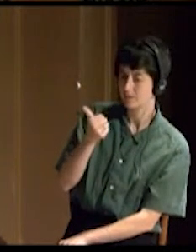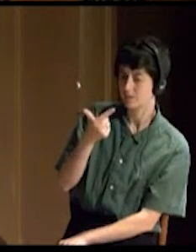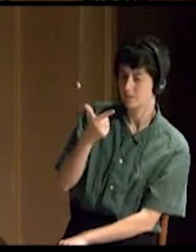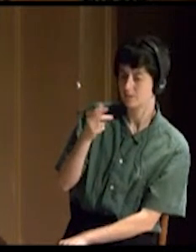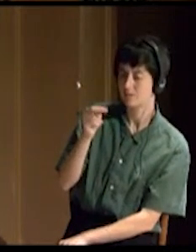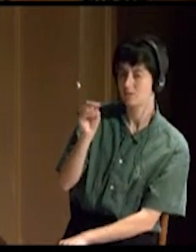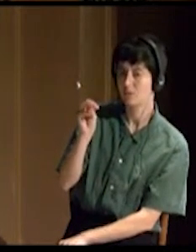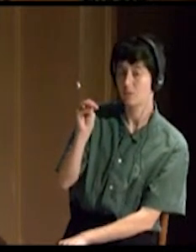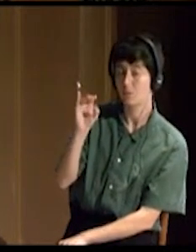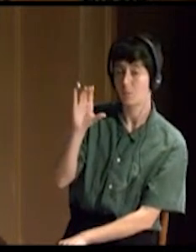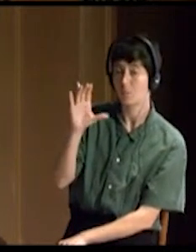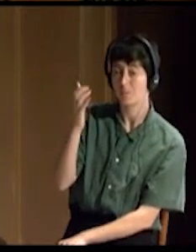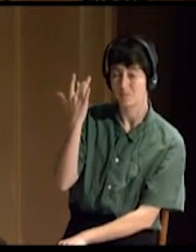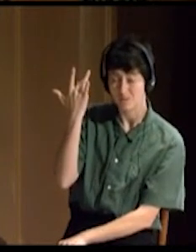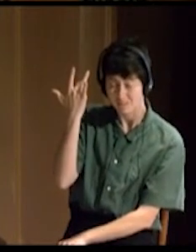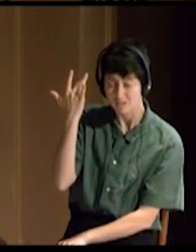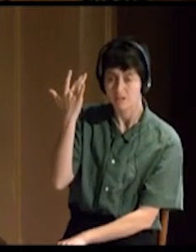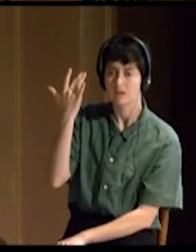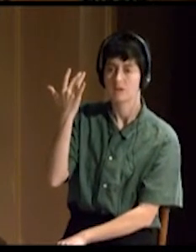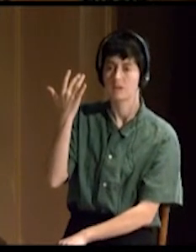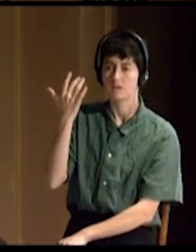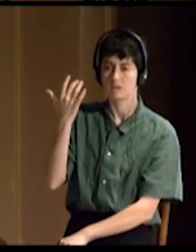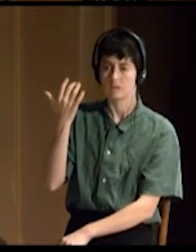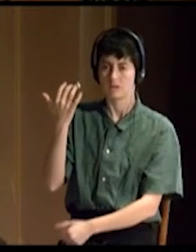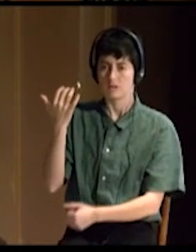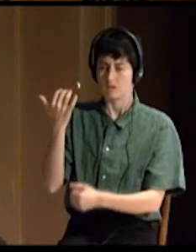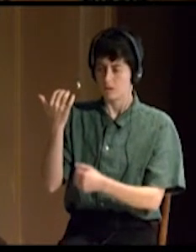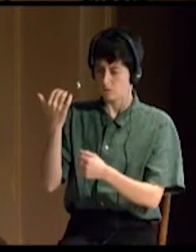So you not only need to figure out where the puzzle pieces go,